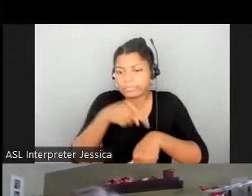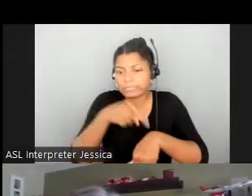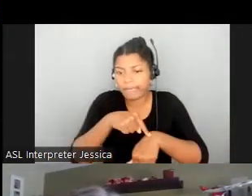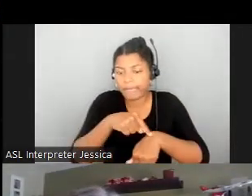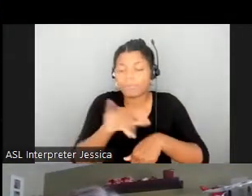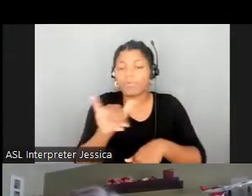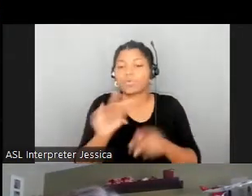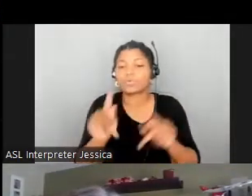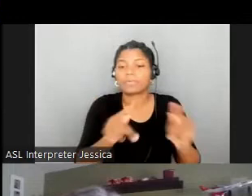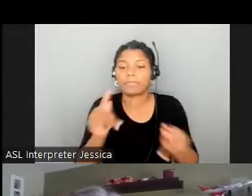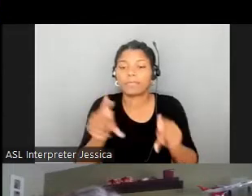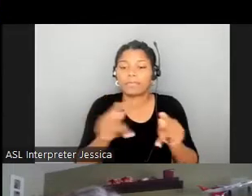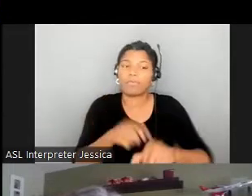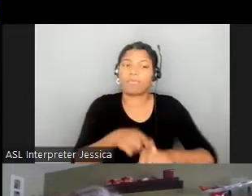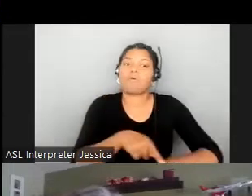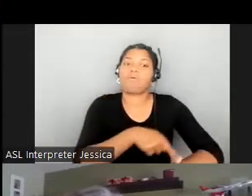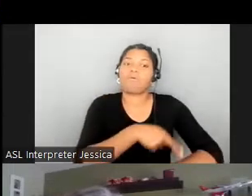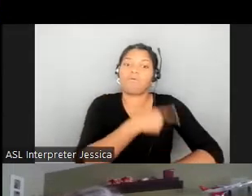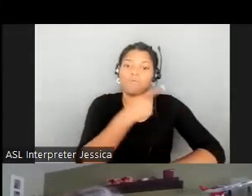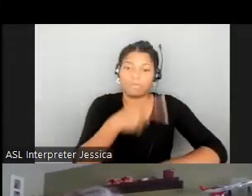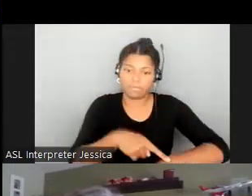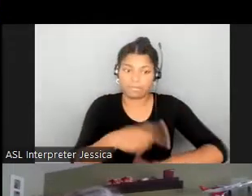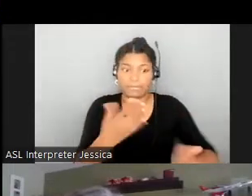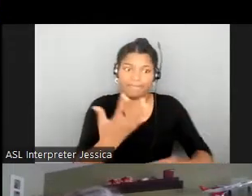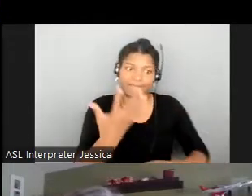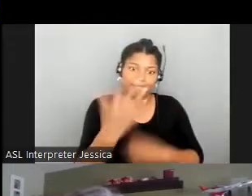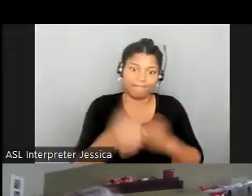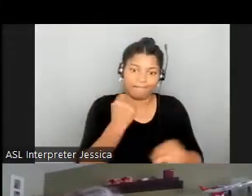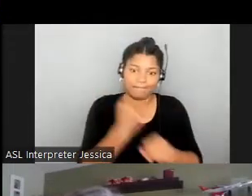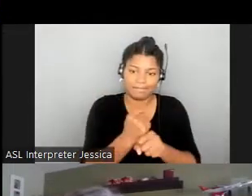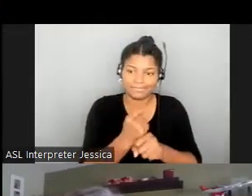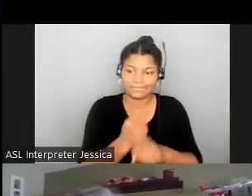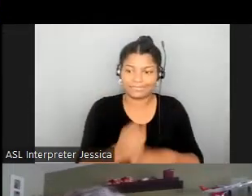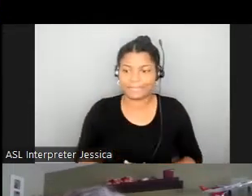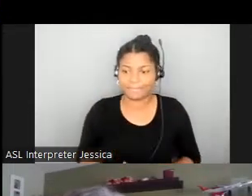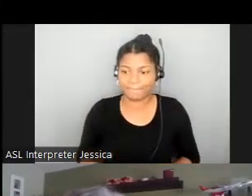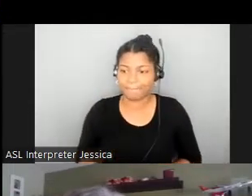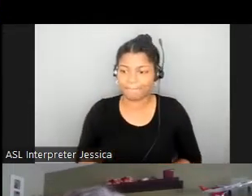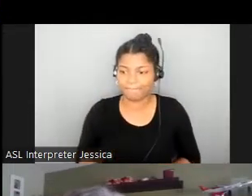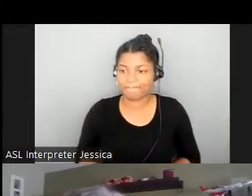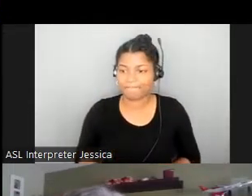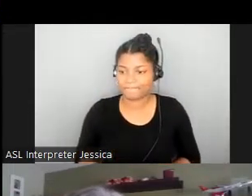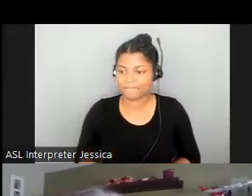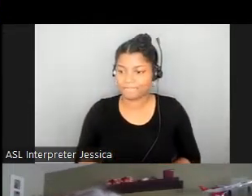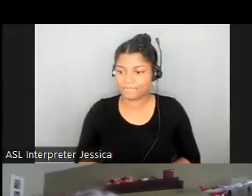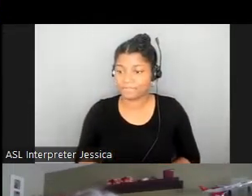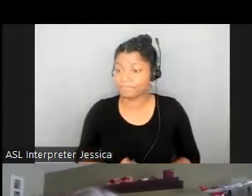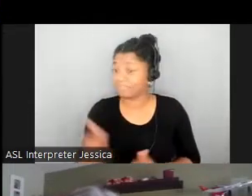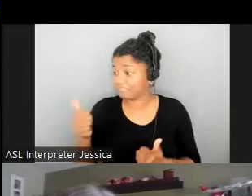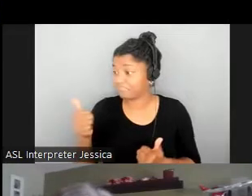people that followed up with us for about five years. Thank you.